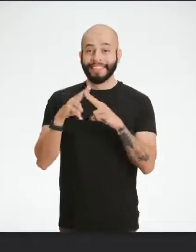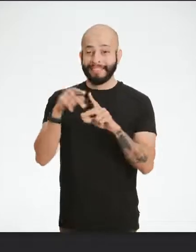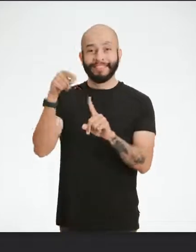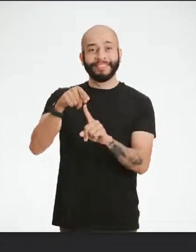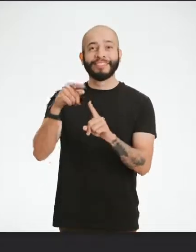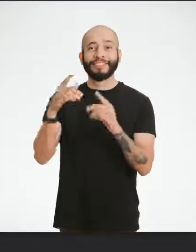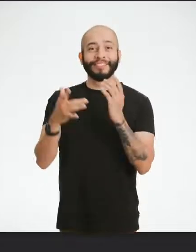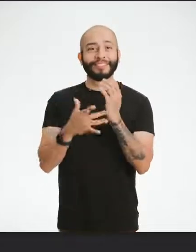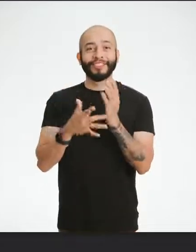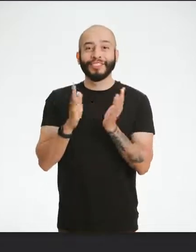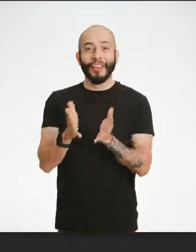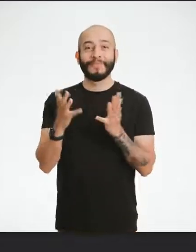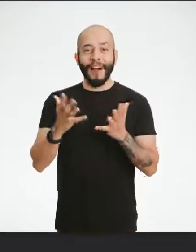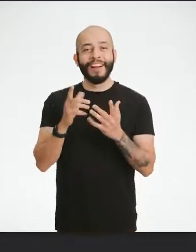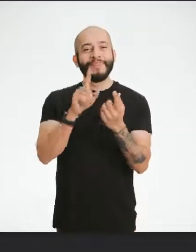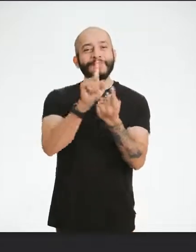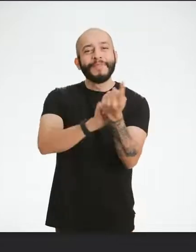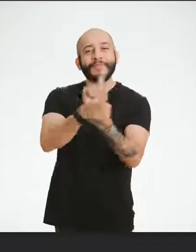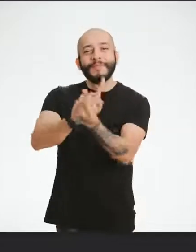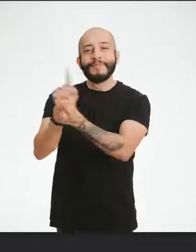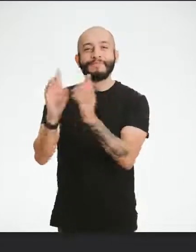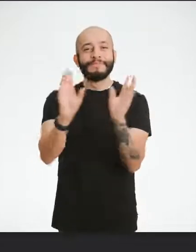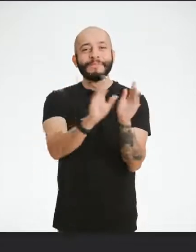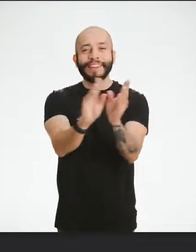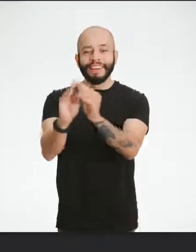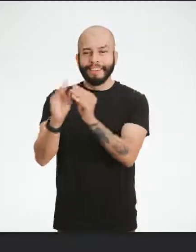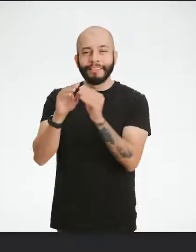For us, one of the best parts of the Tech Talk series was one to one meetings, which